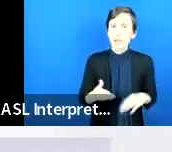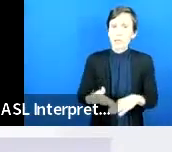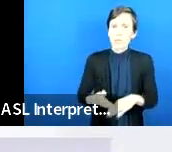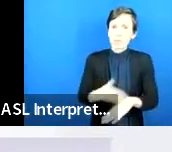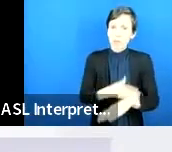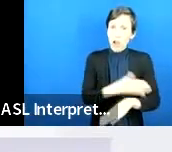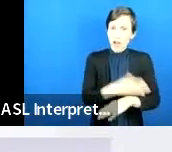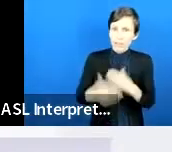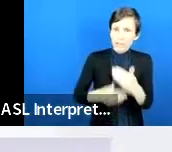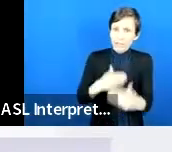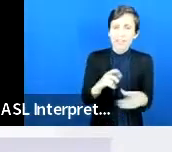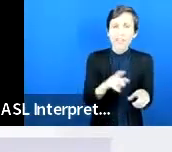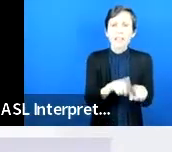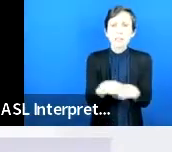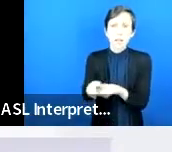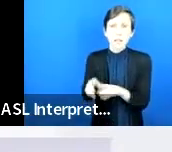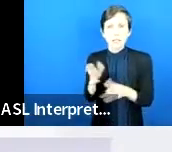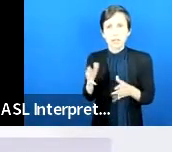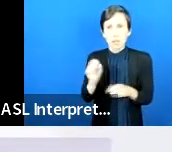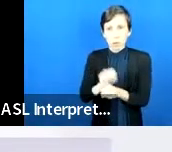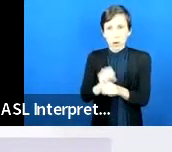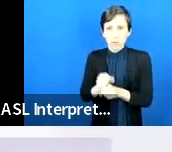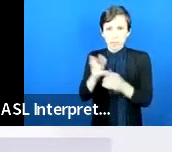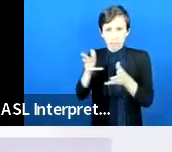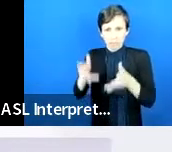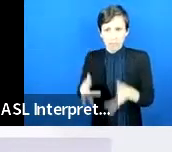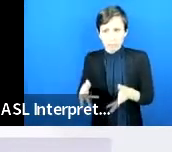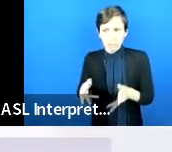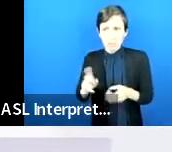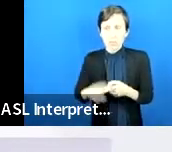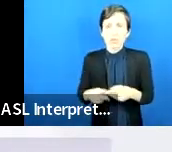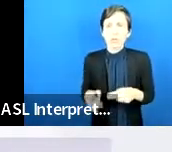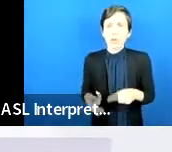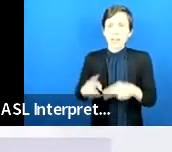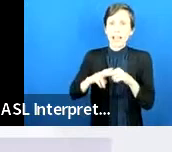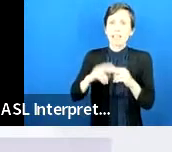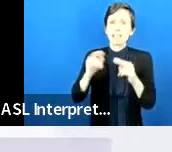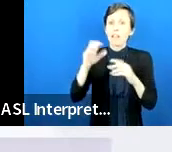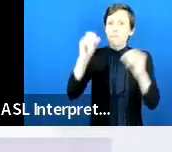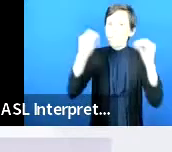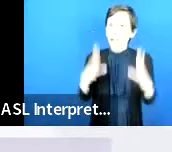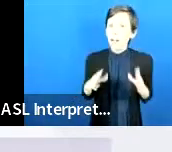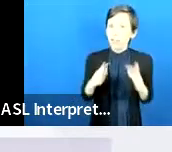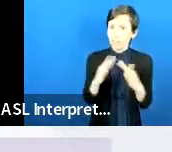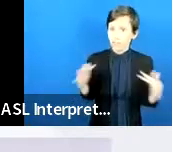As of continuing work, we need to do related to enhancing faculty diversity. Since 2016 to date,